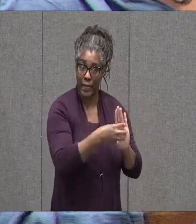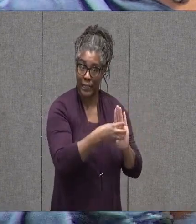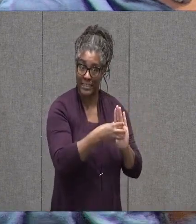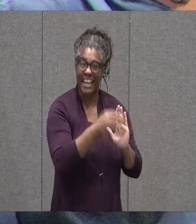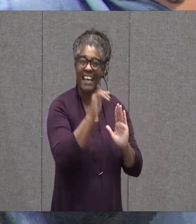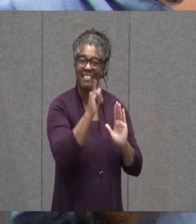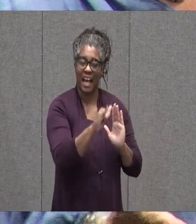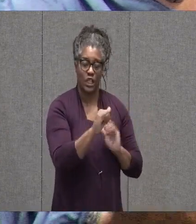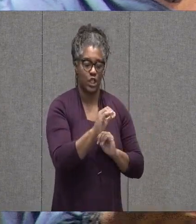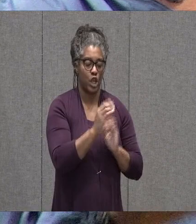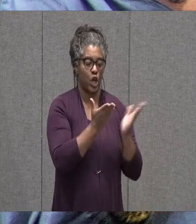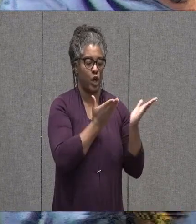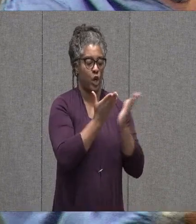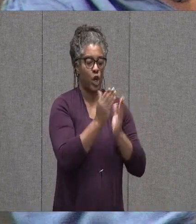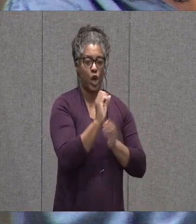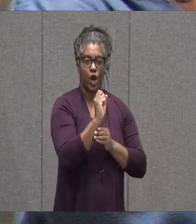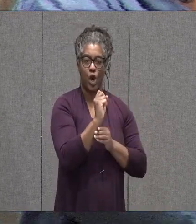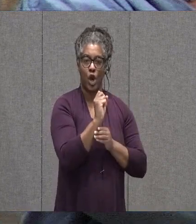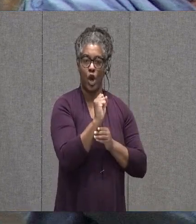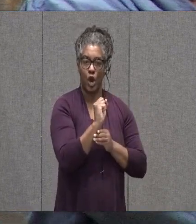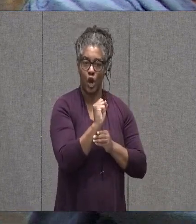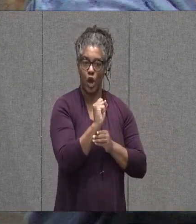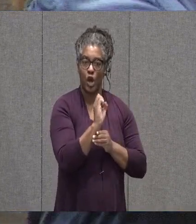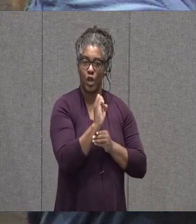Somebody is providing a service that they are selling that cookie.